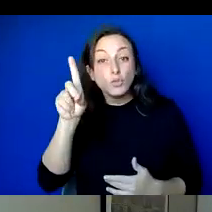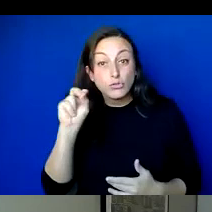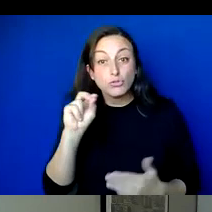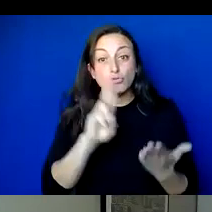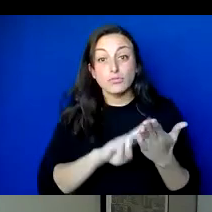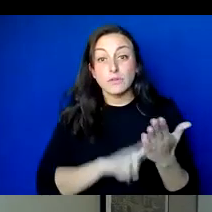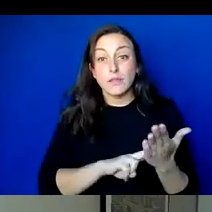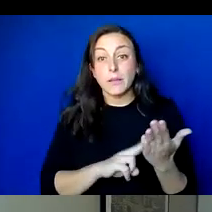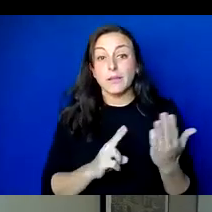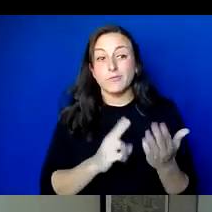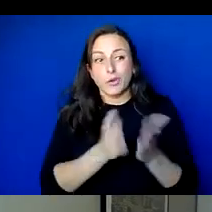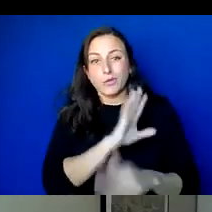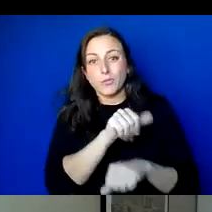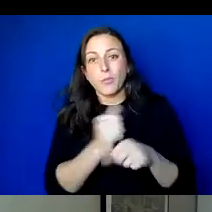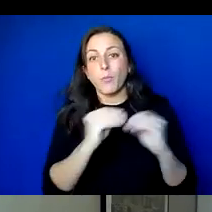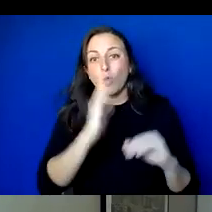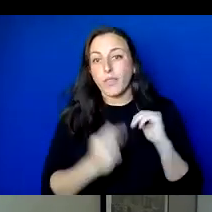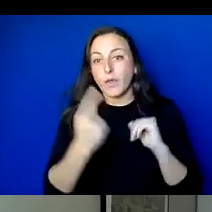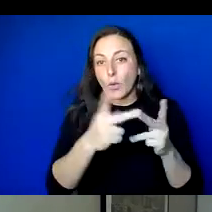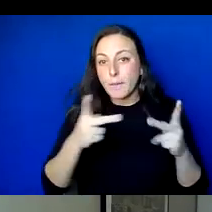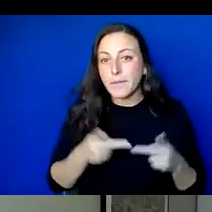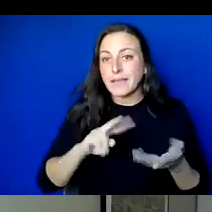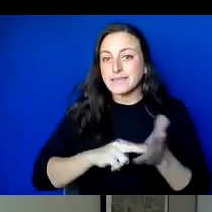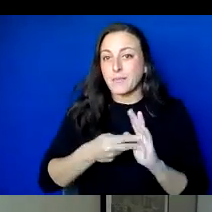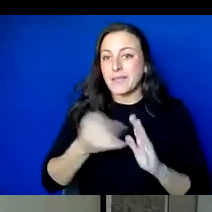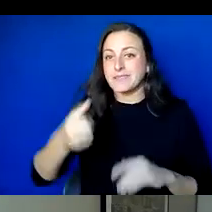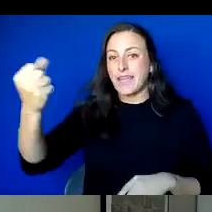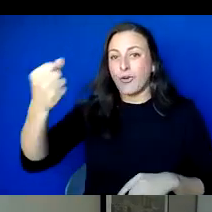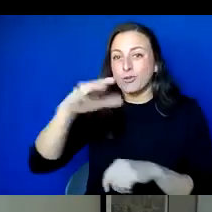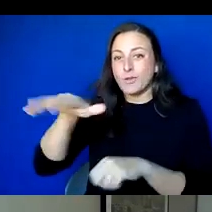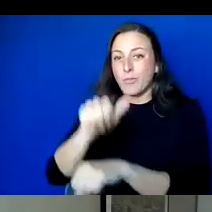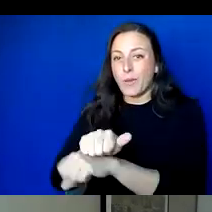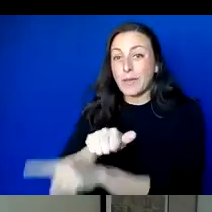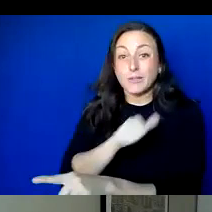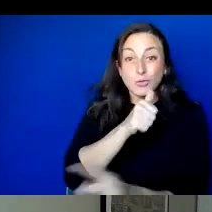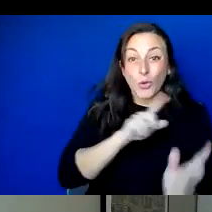just holds up an appointment that somebody else could be using. So yeah, we're going to be doing